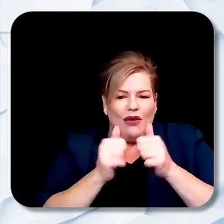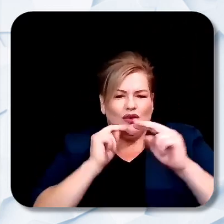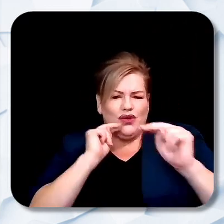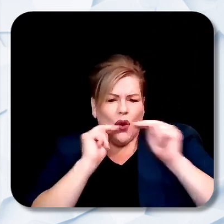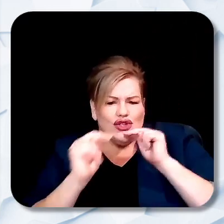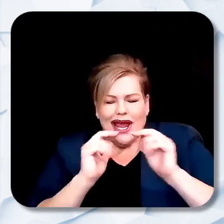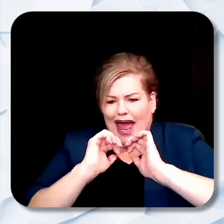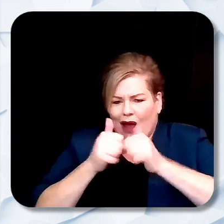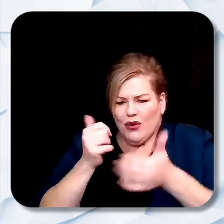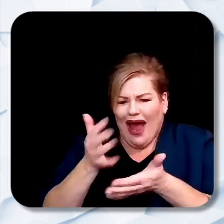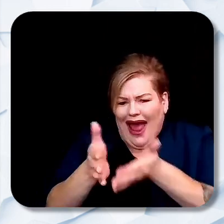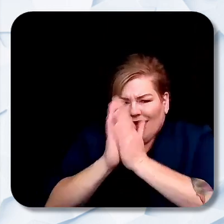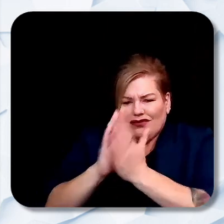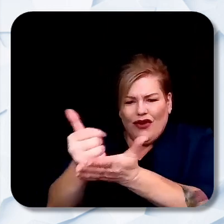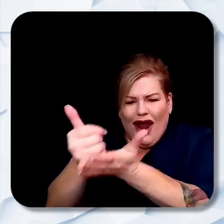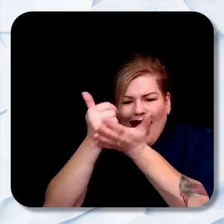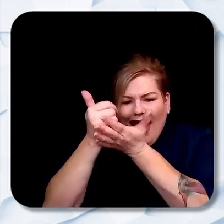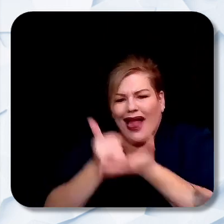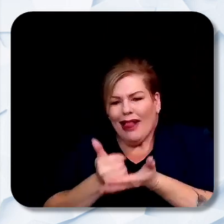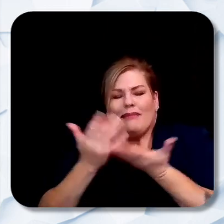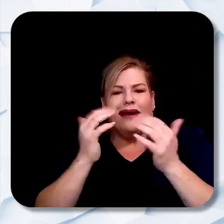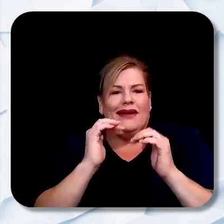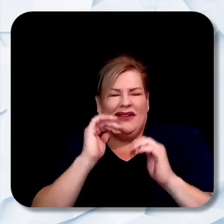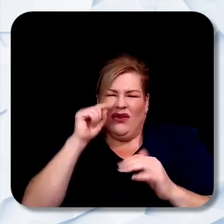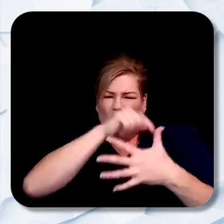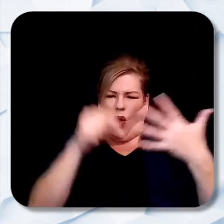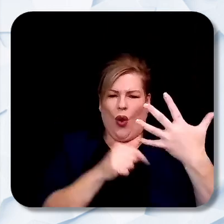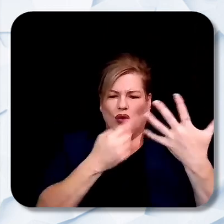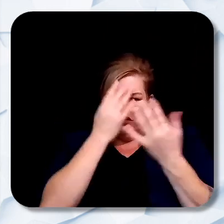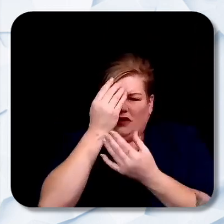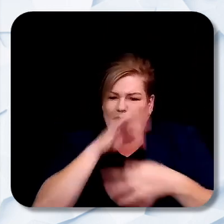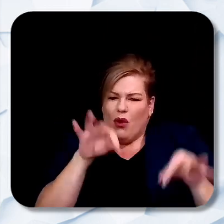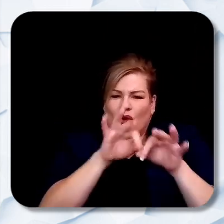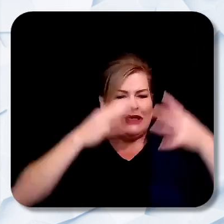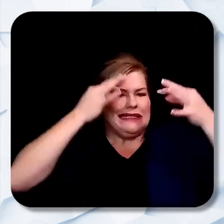How to ask for help That is really essential decision making. What does that mean when we